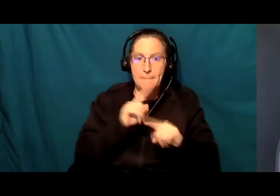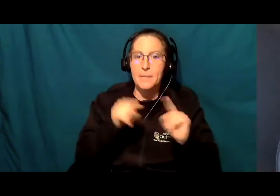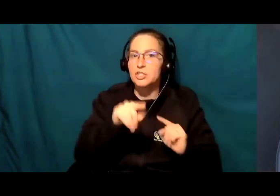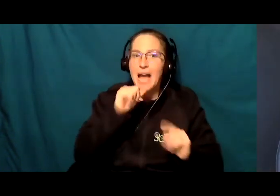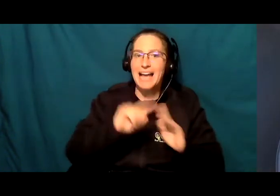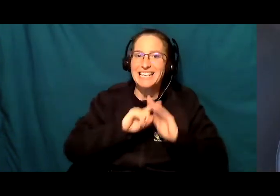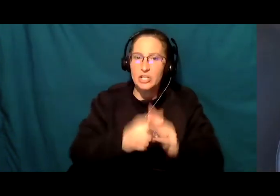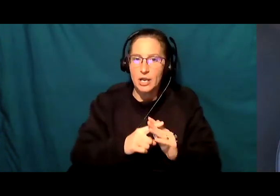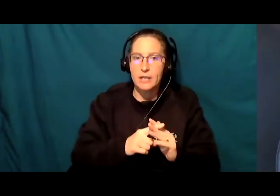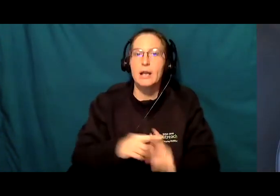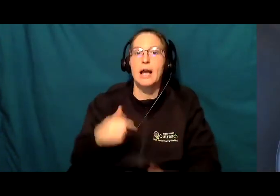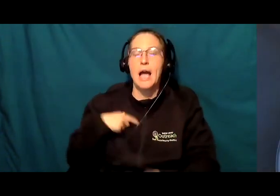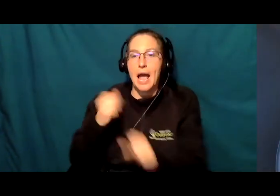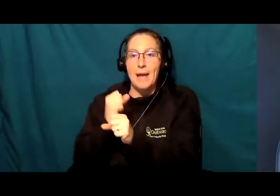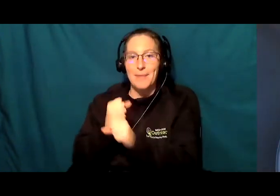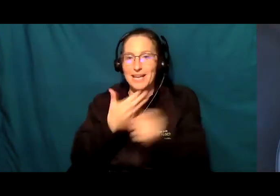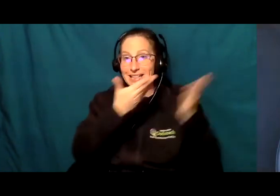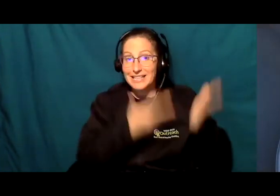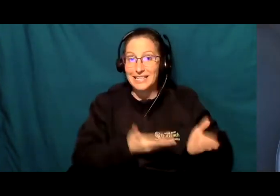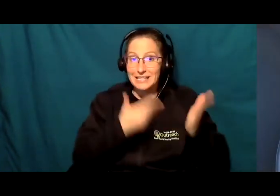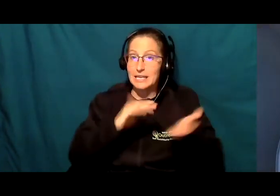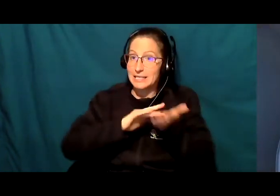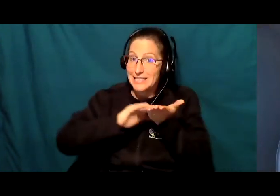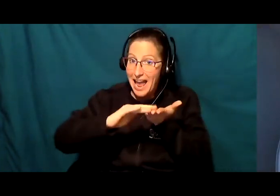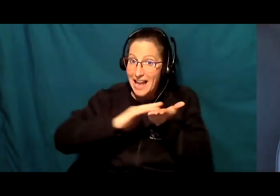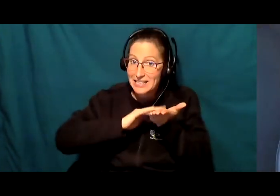So I made these tactiles with a picture